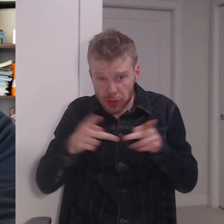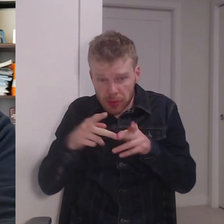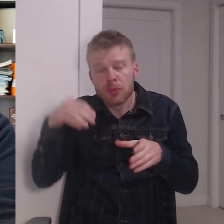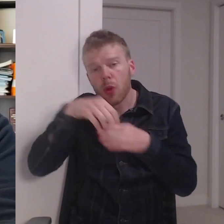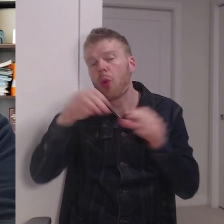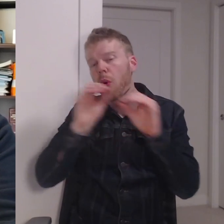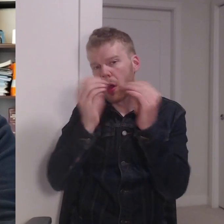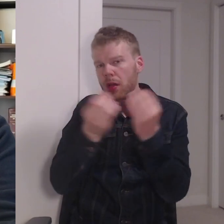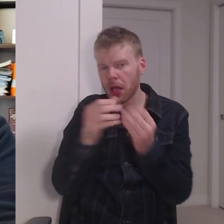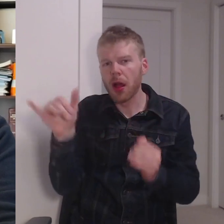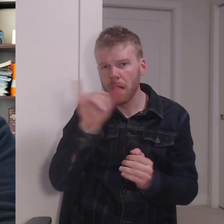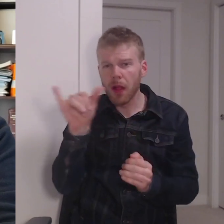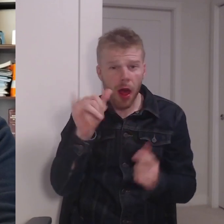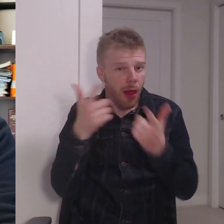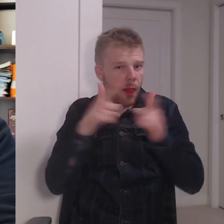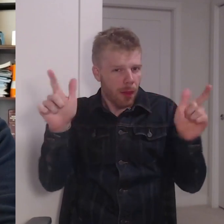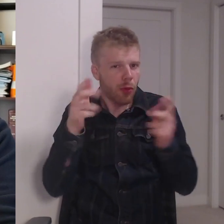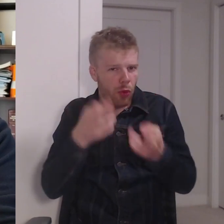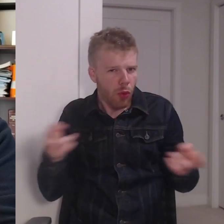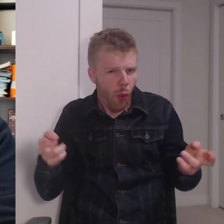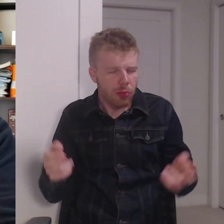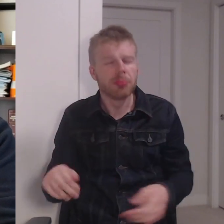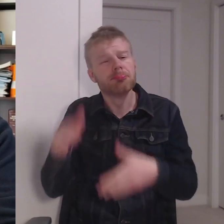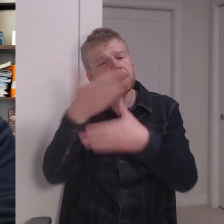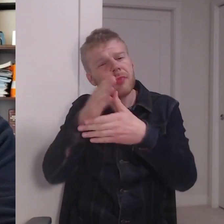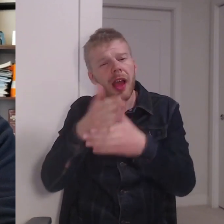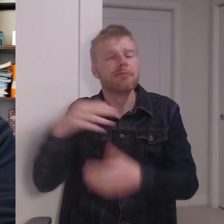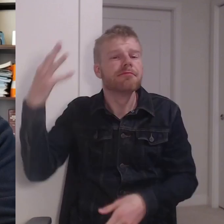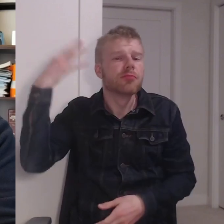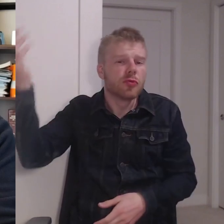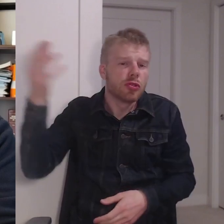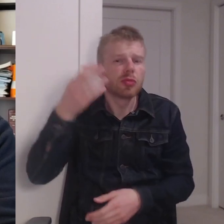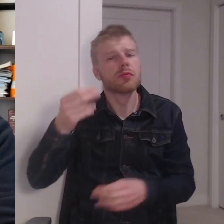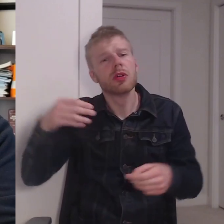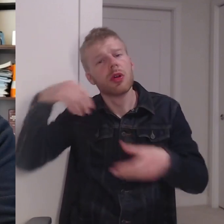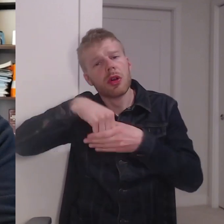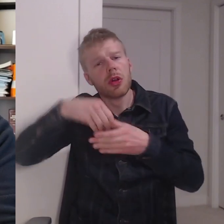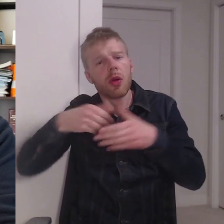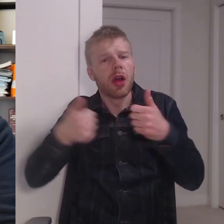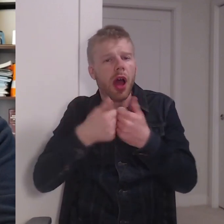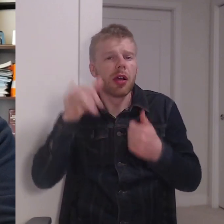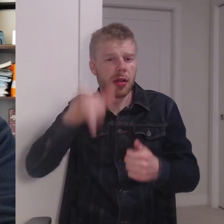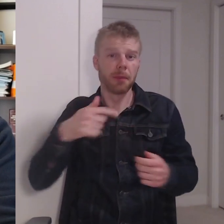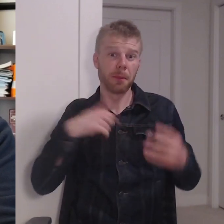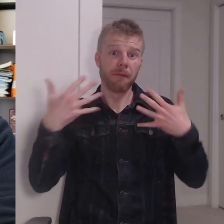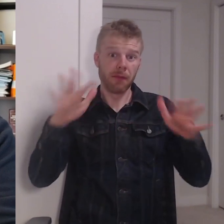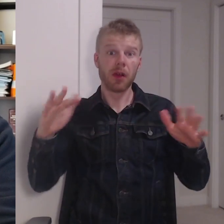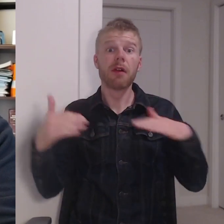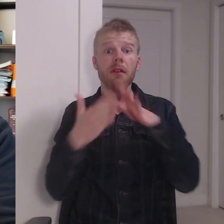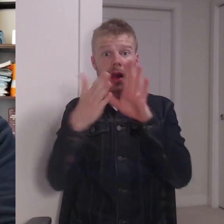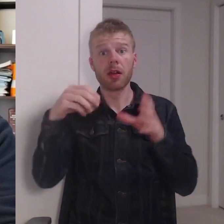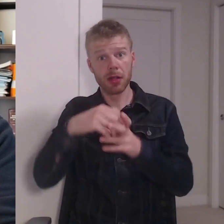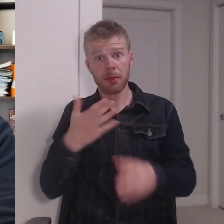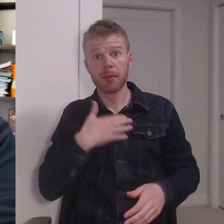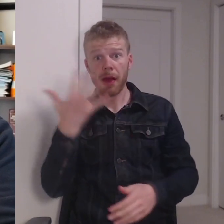external and internal challenges that I have faced in my 15 year plus tenure at